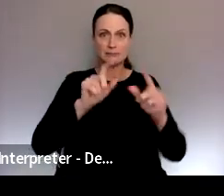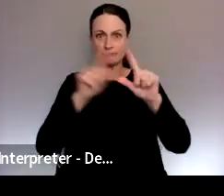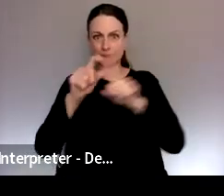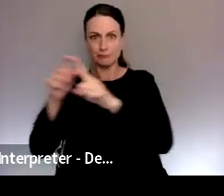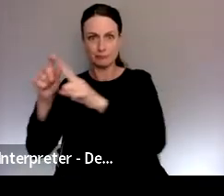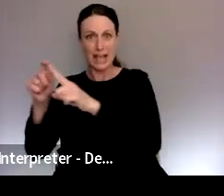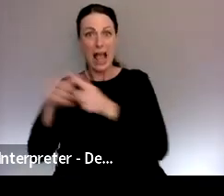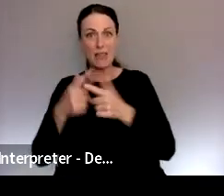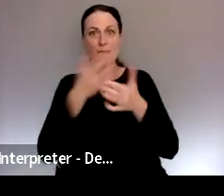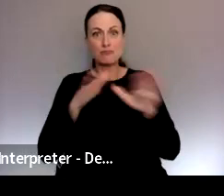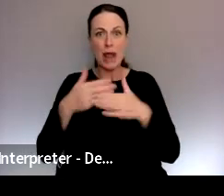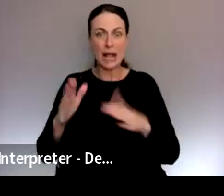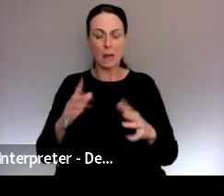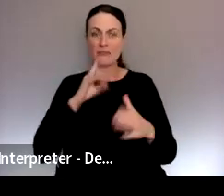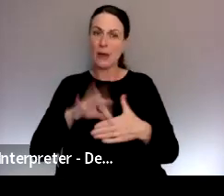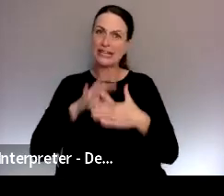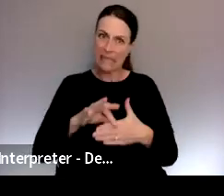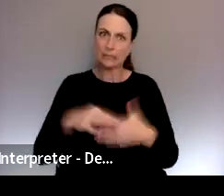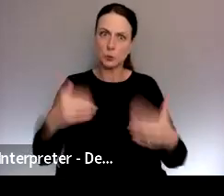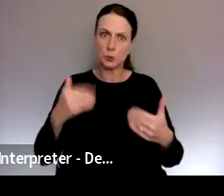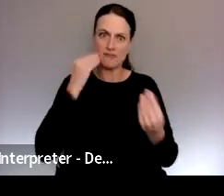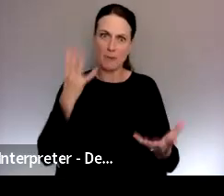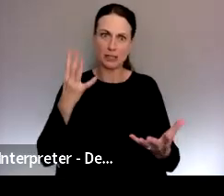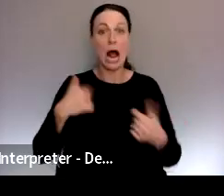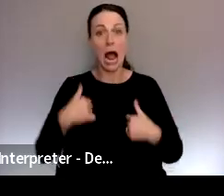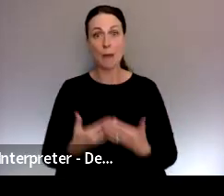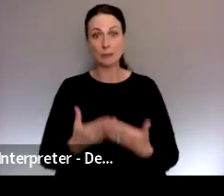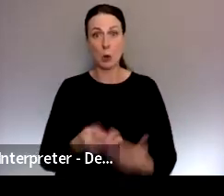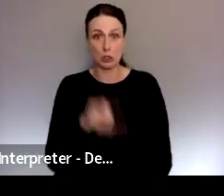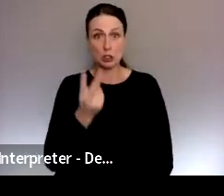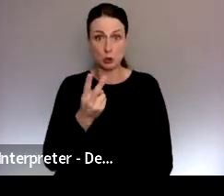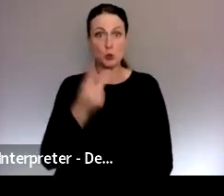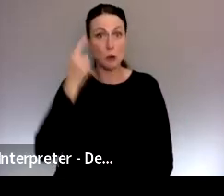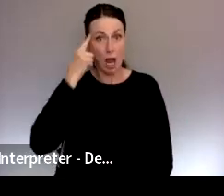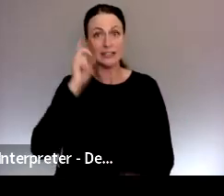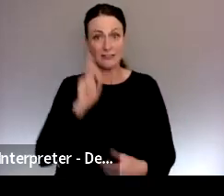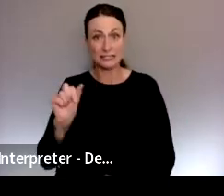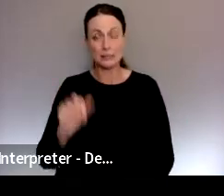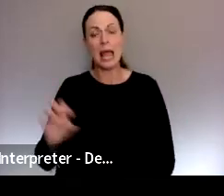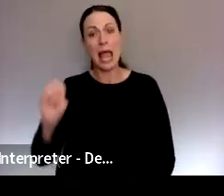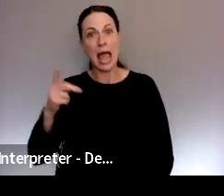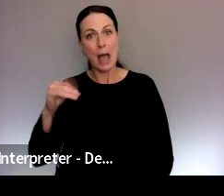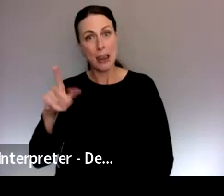and break up dense information visually. I was born with two cognitive disabilities: epilepsy,